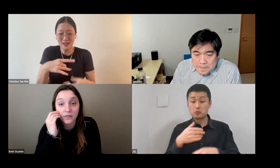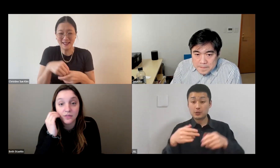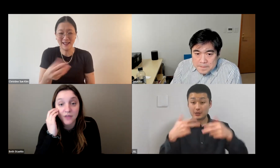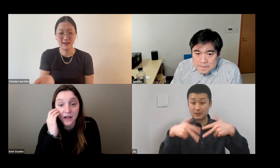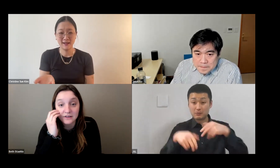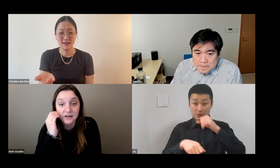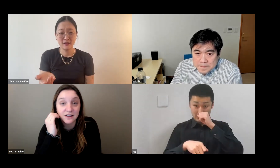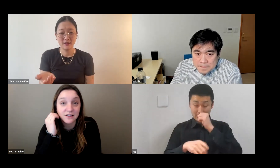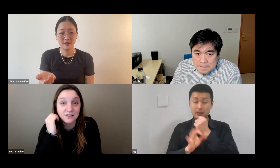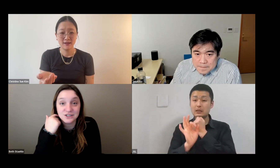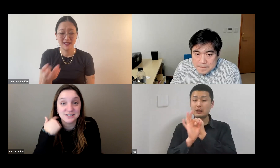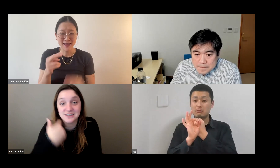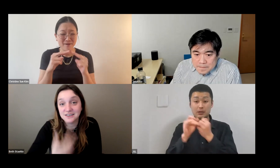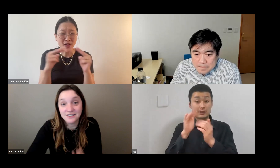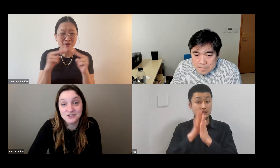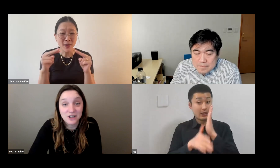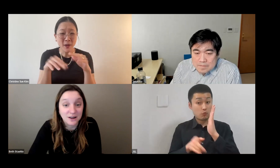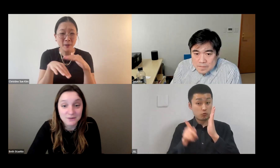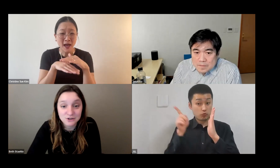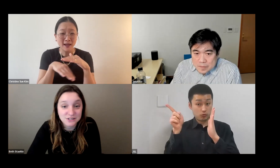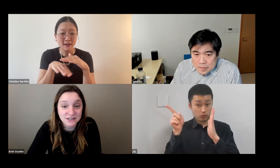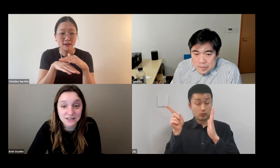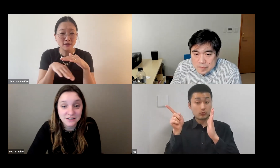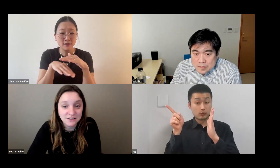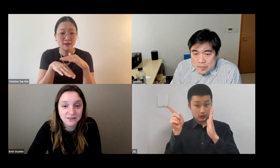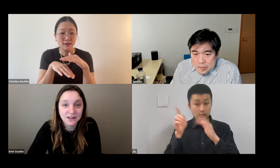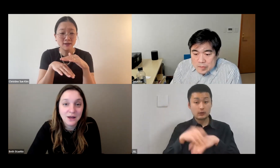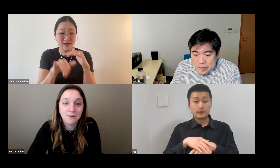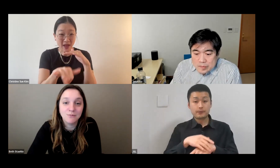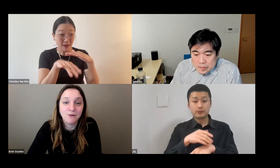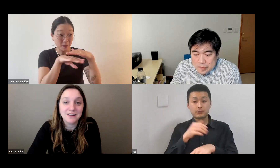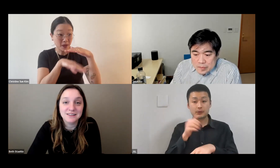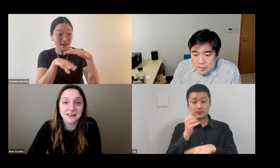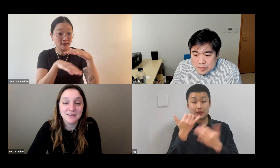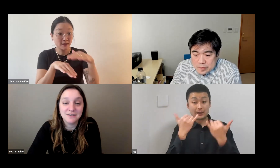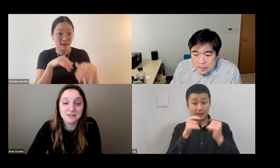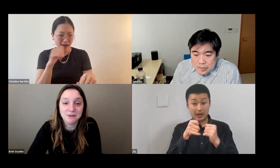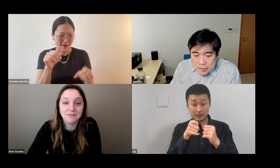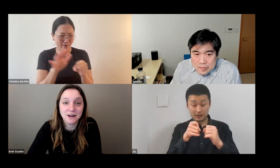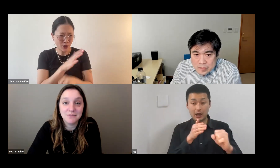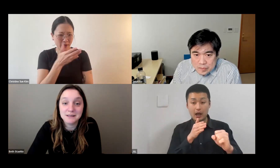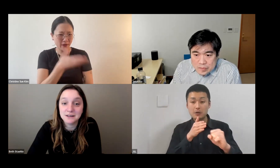That technology is the technology. I'm interested in, right, because that covers my very basic